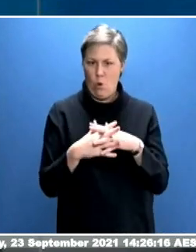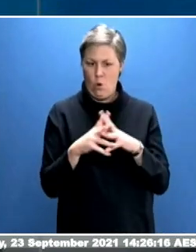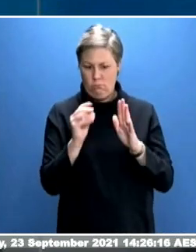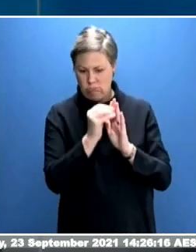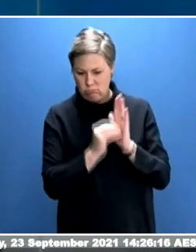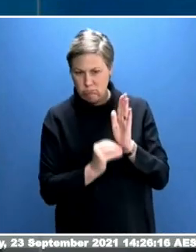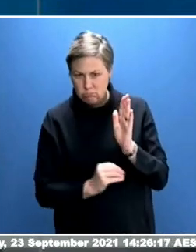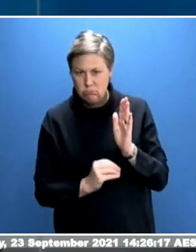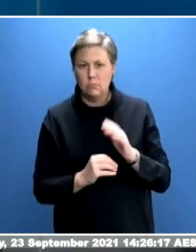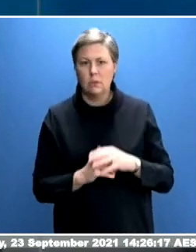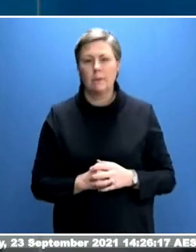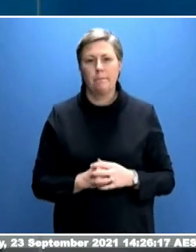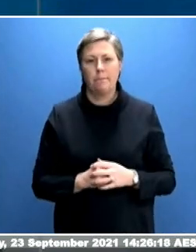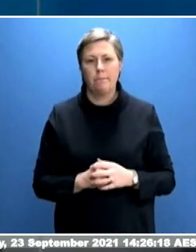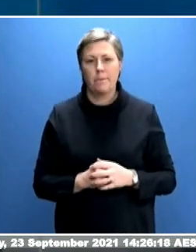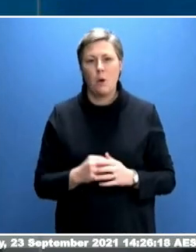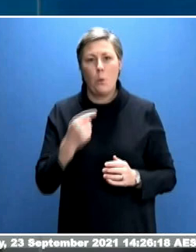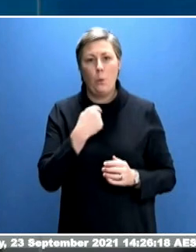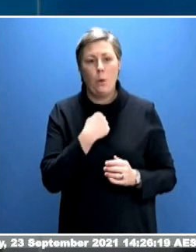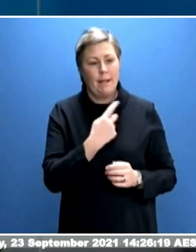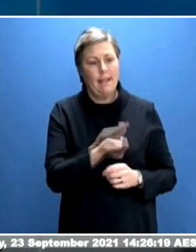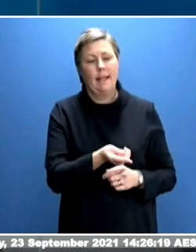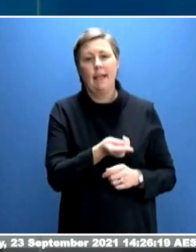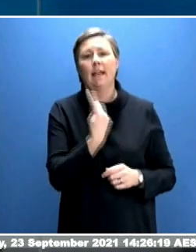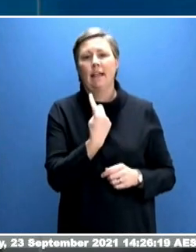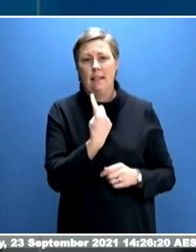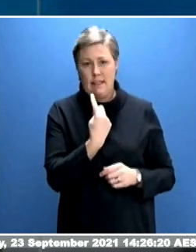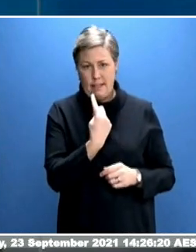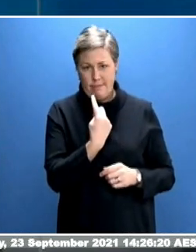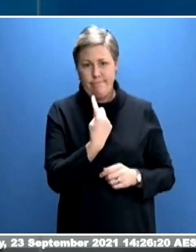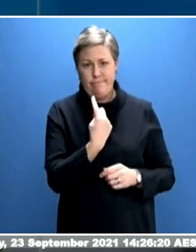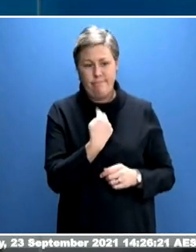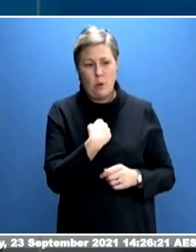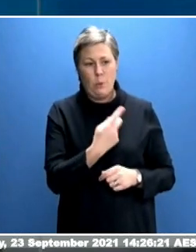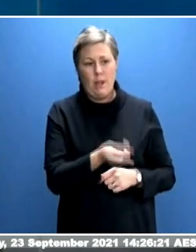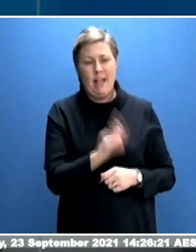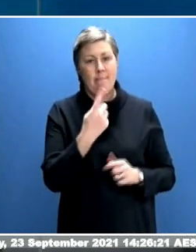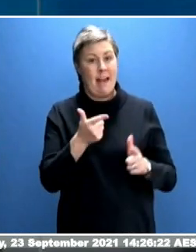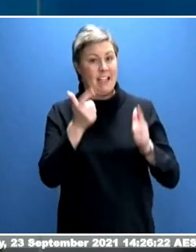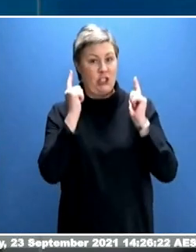To support us with that, we recruited a manager who had been the assistant